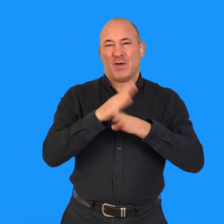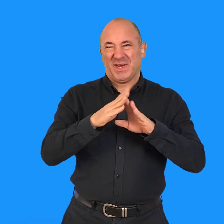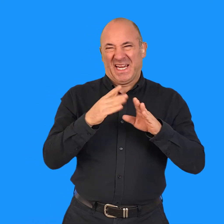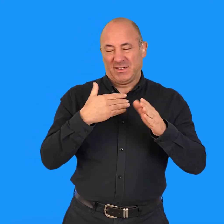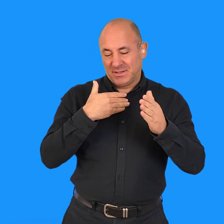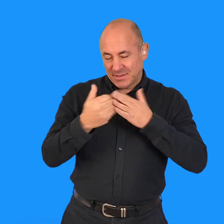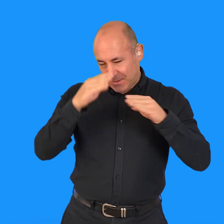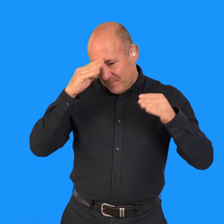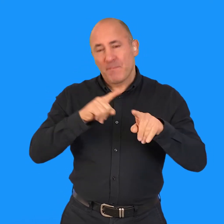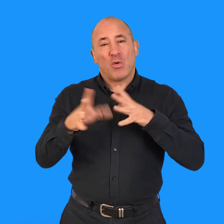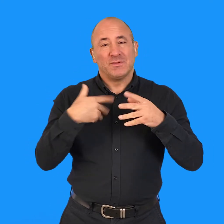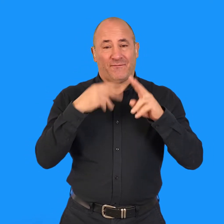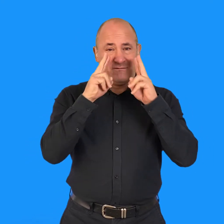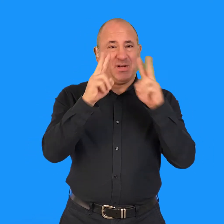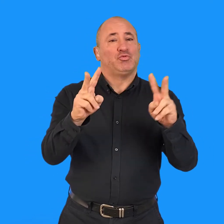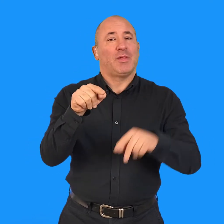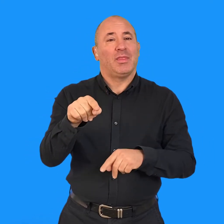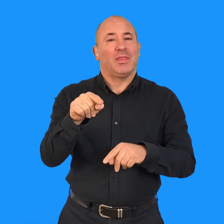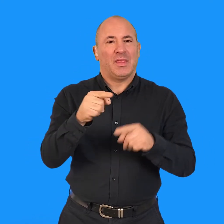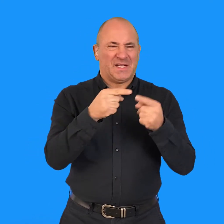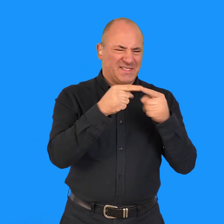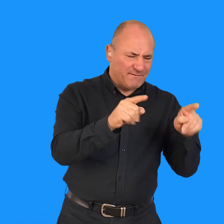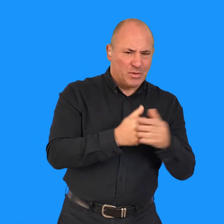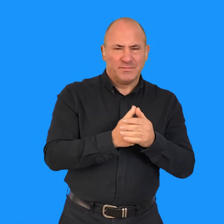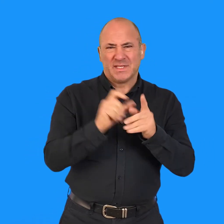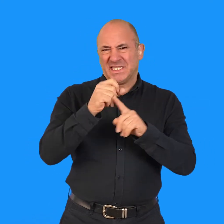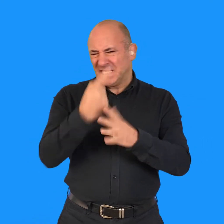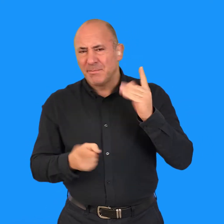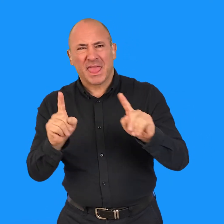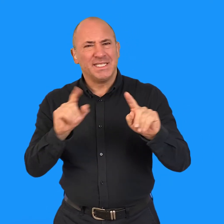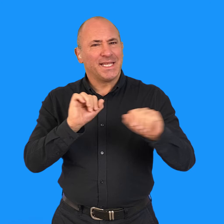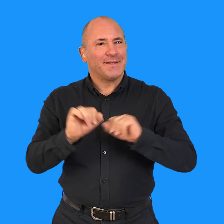The work's dealing a lot with vision and about difference and disability.